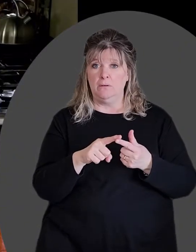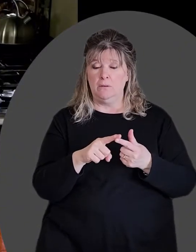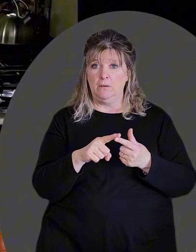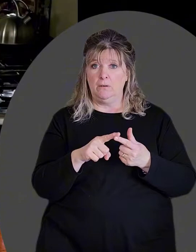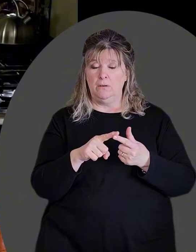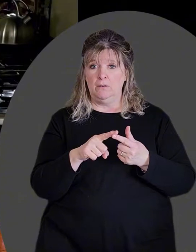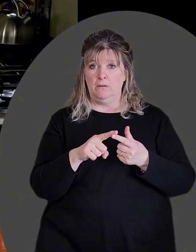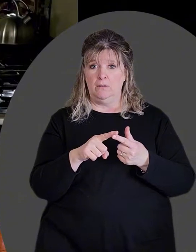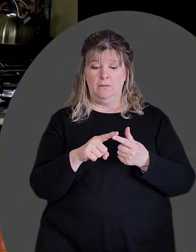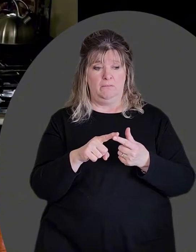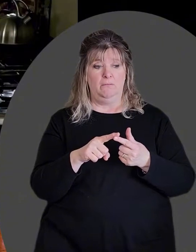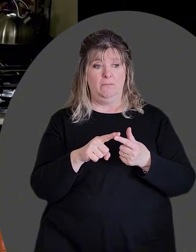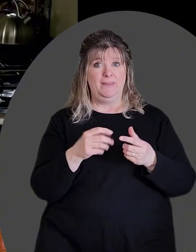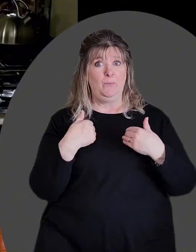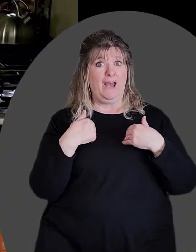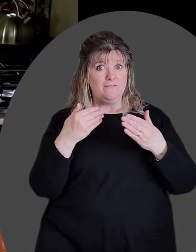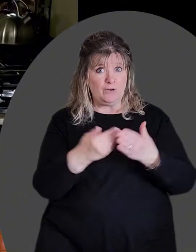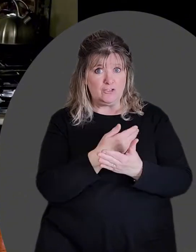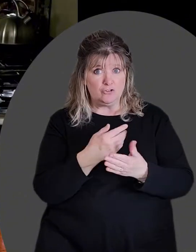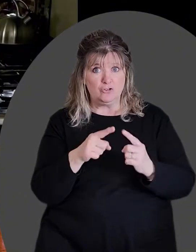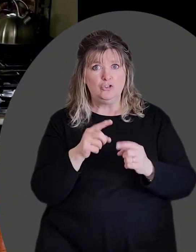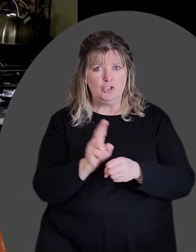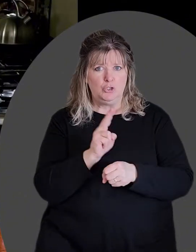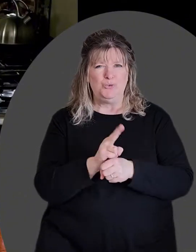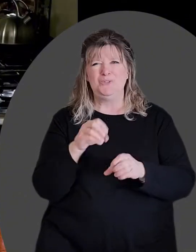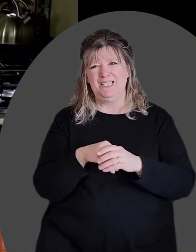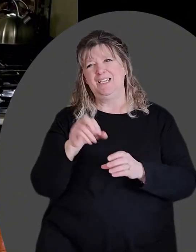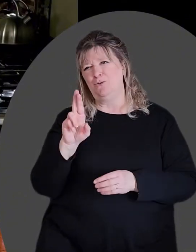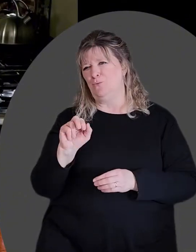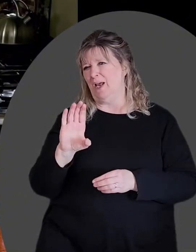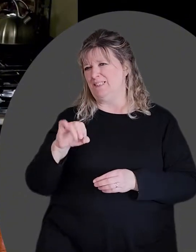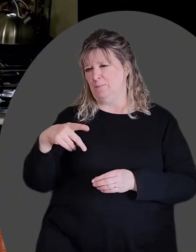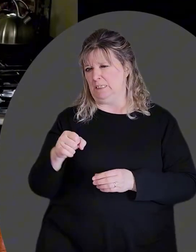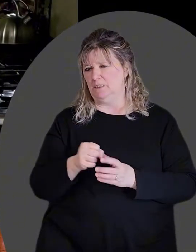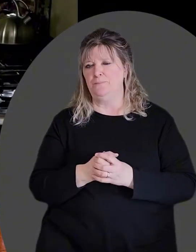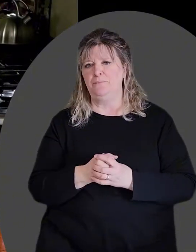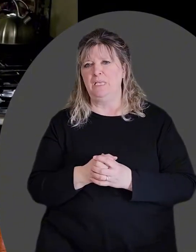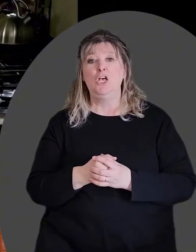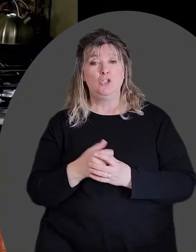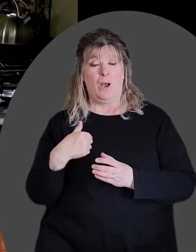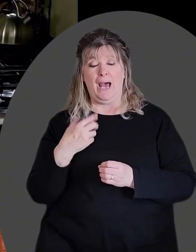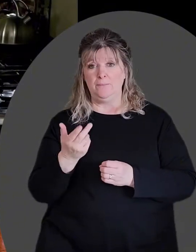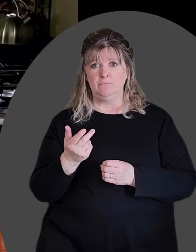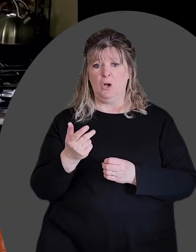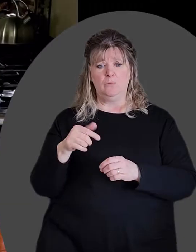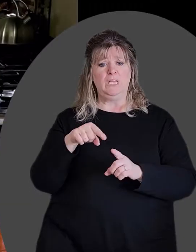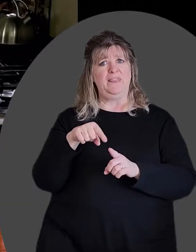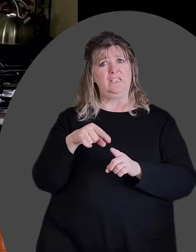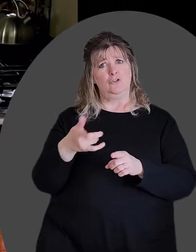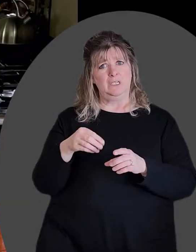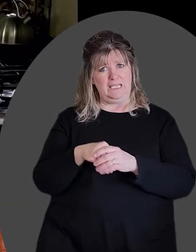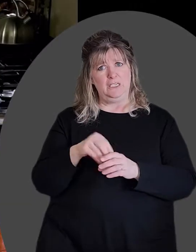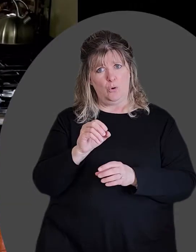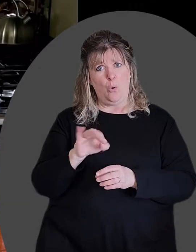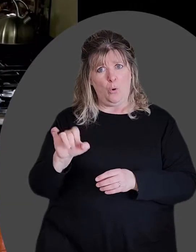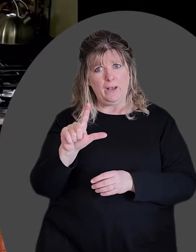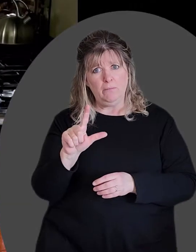so that they would have them fresh to use in recipes so I'm just going to these are in oil so